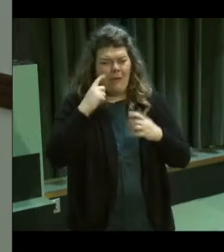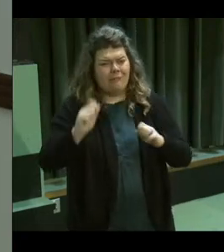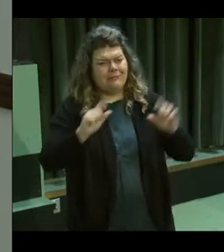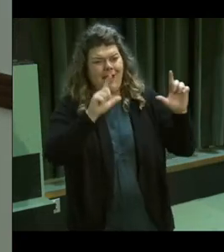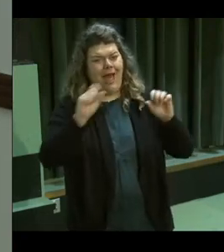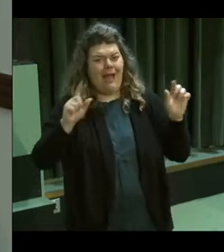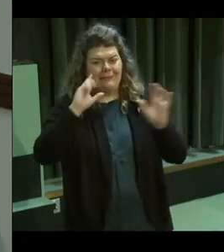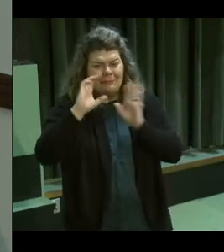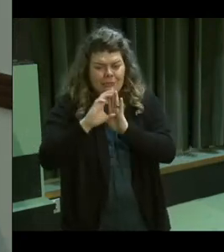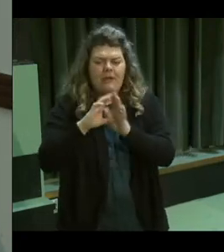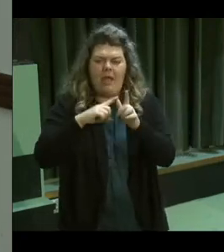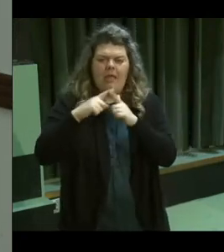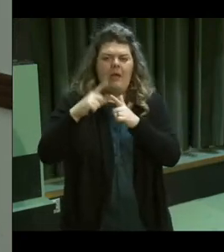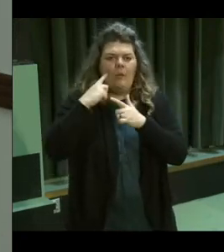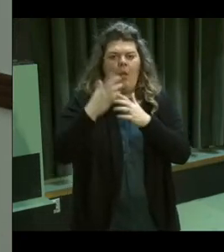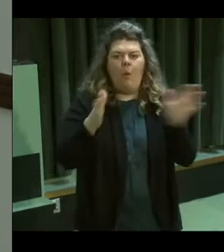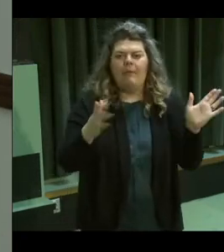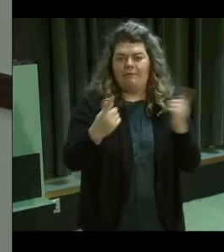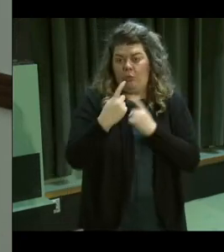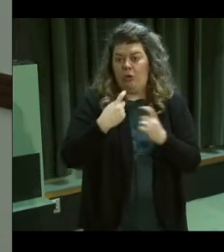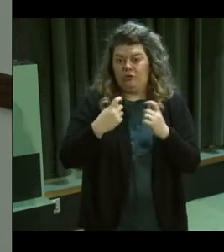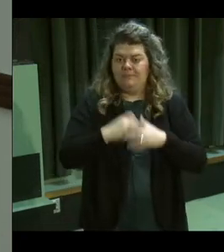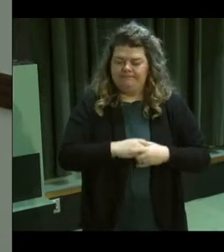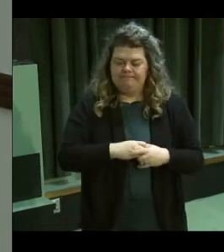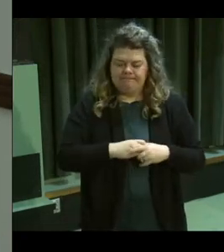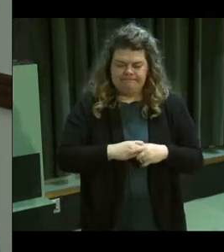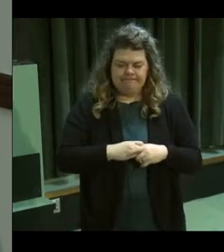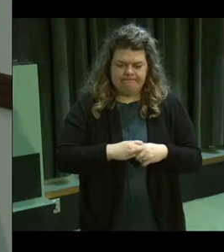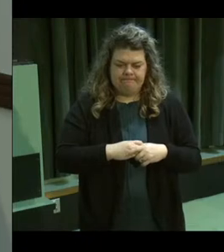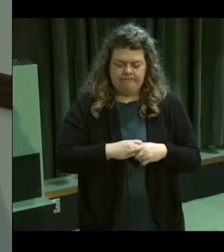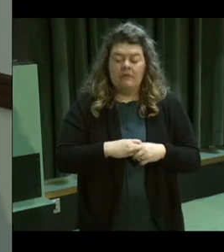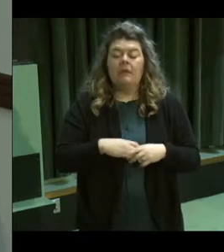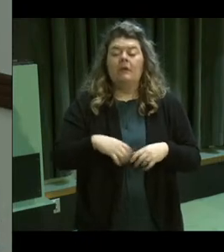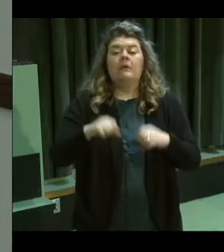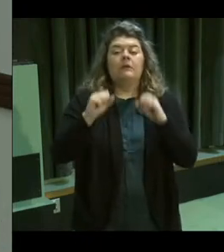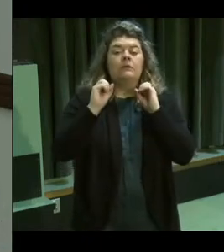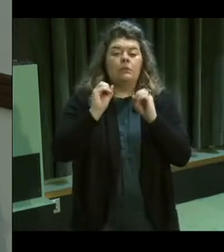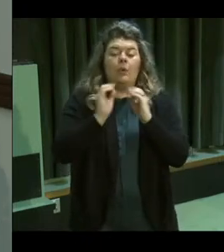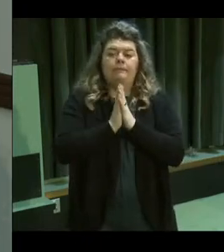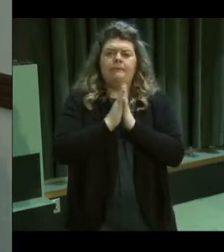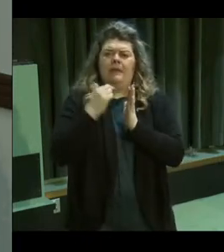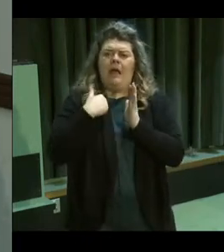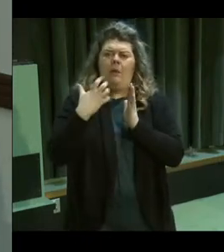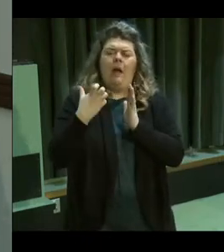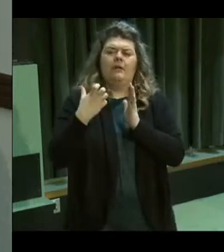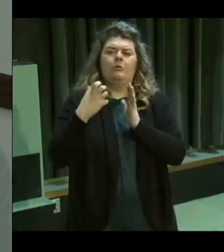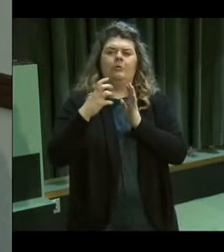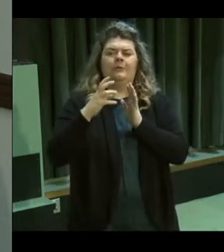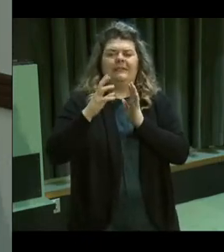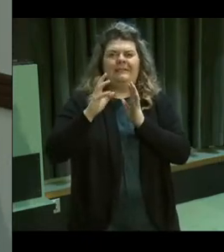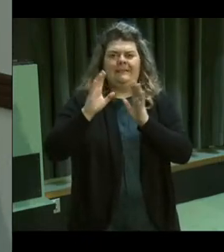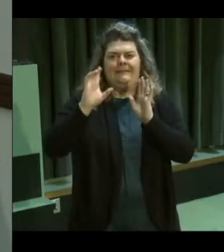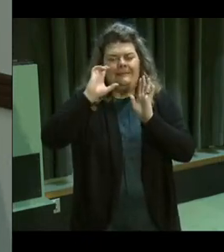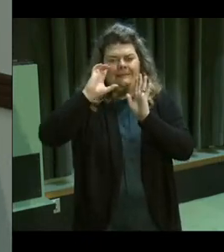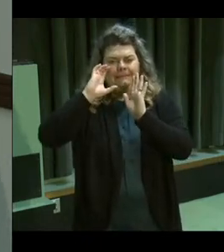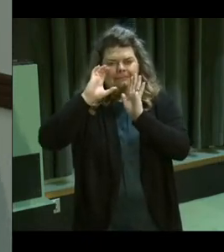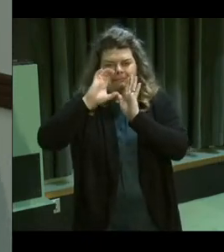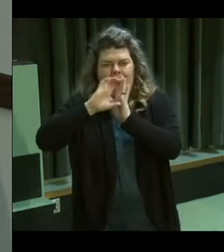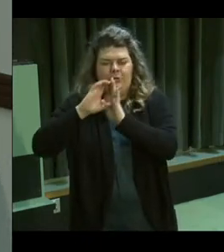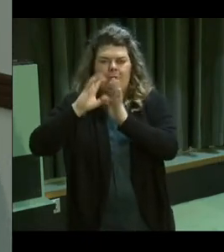that's okay, and then we'll open it up for questions. Okay so I